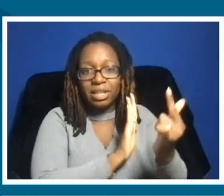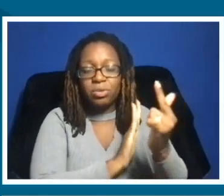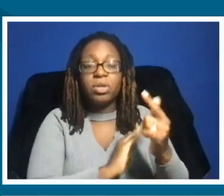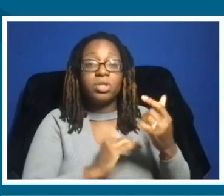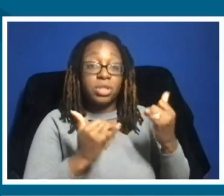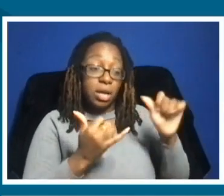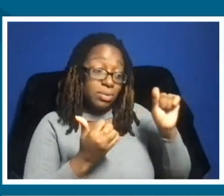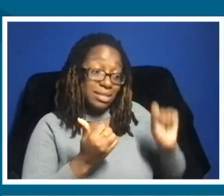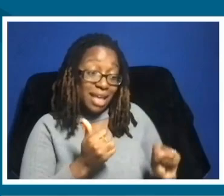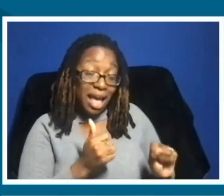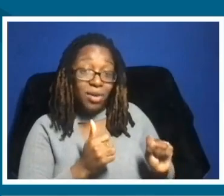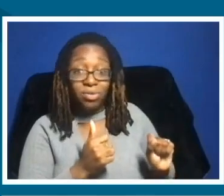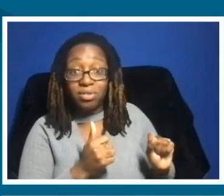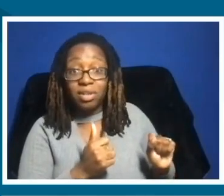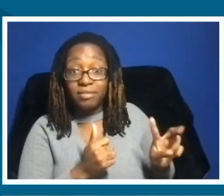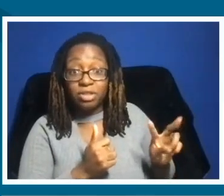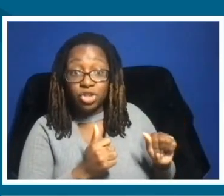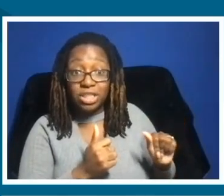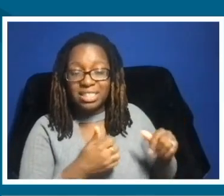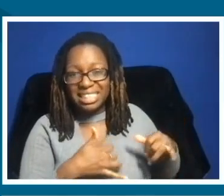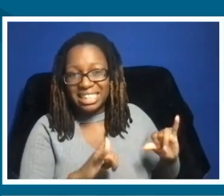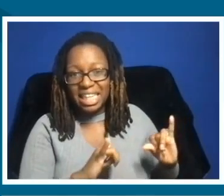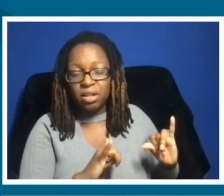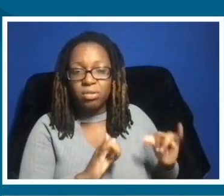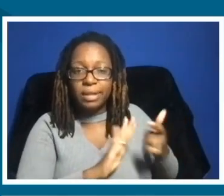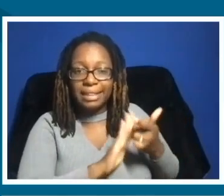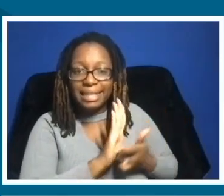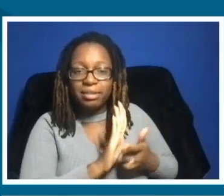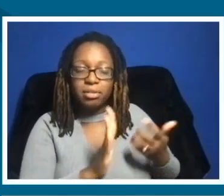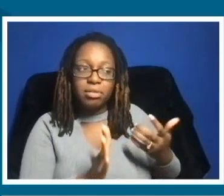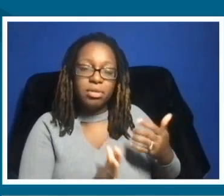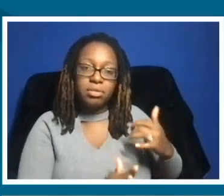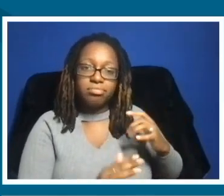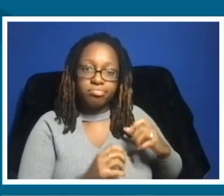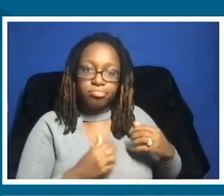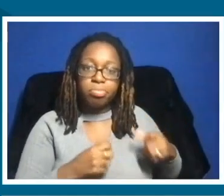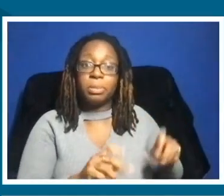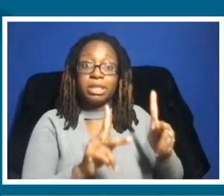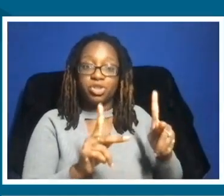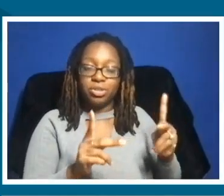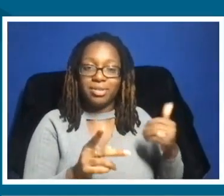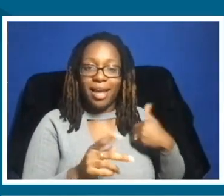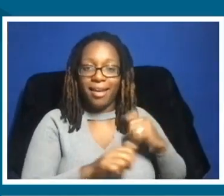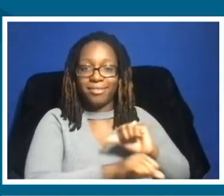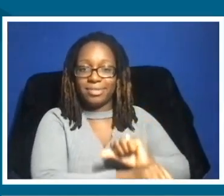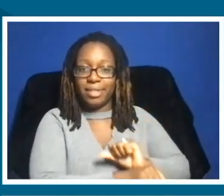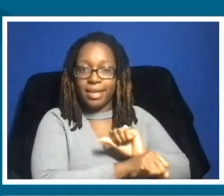was still legal and so there were enslaved people who were